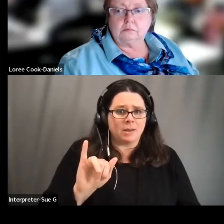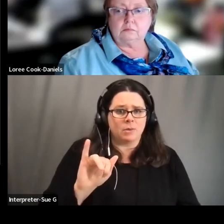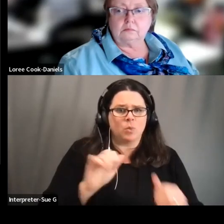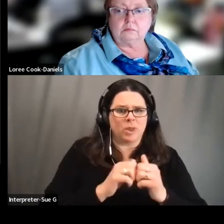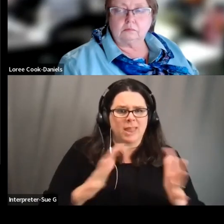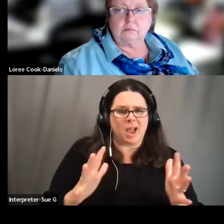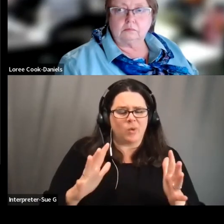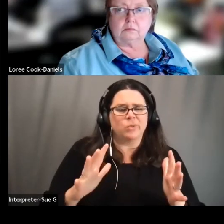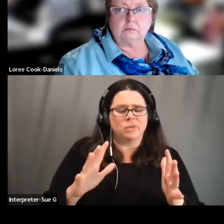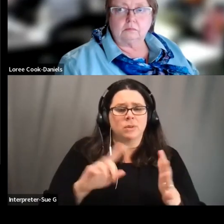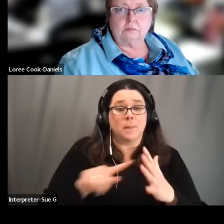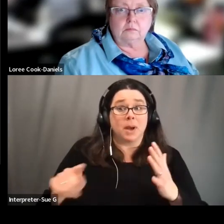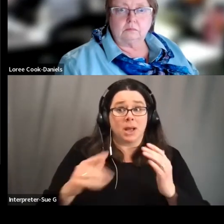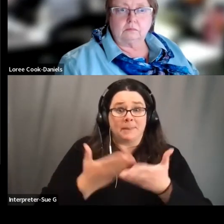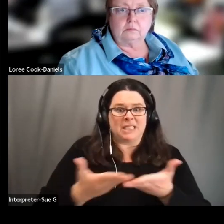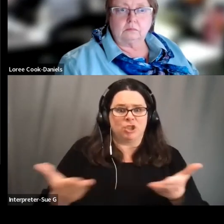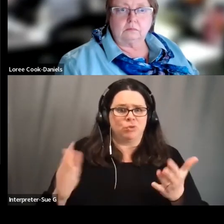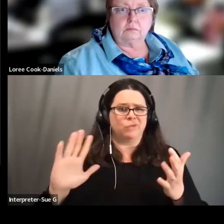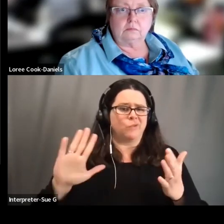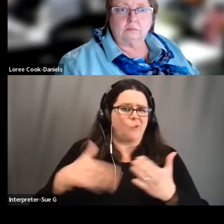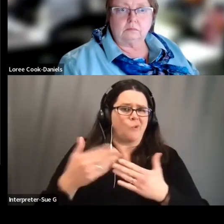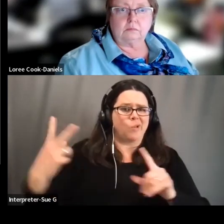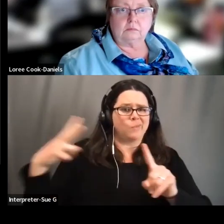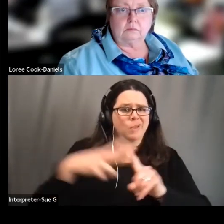But the material is all applicable to trans people as well.